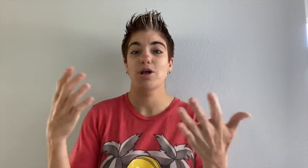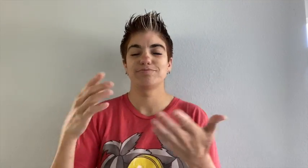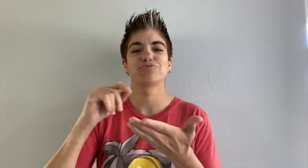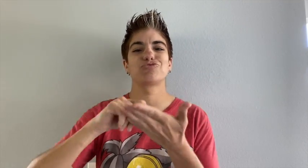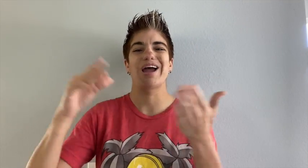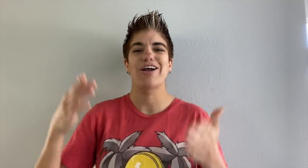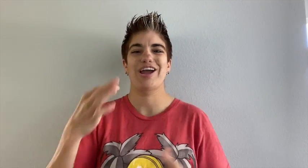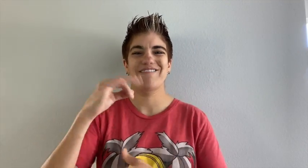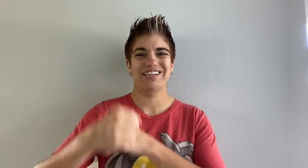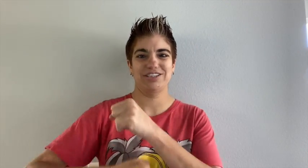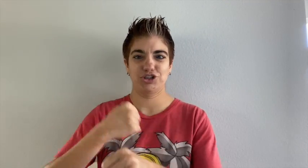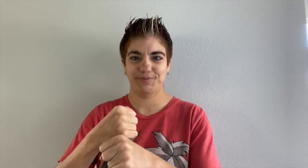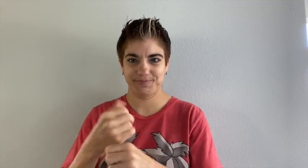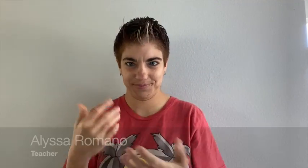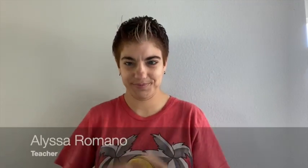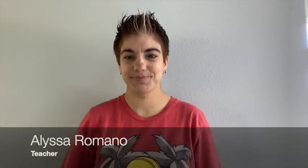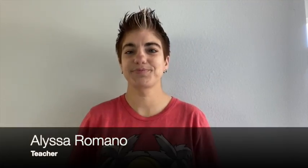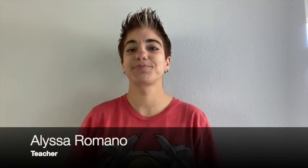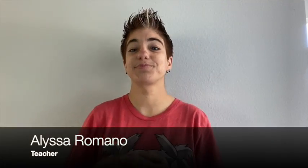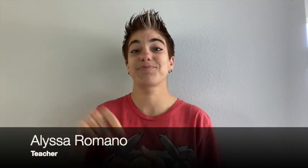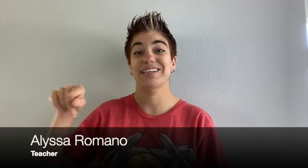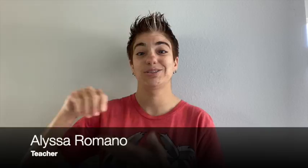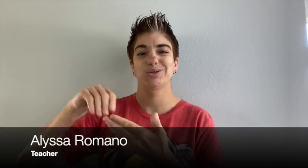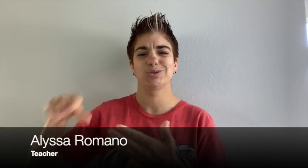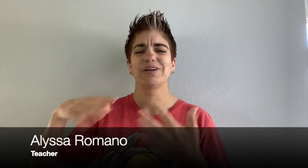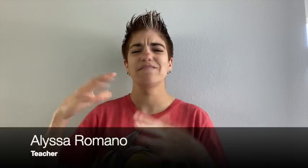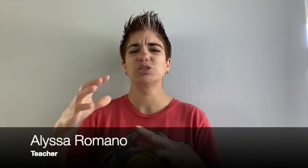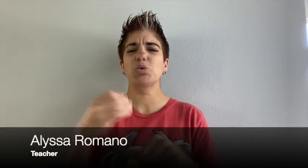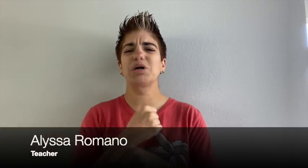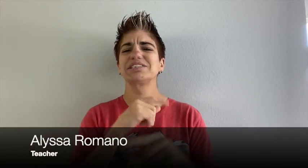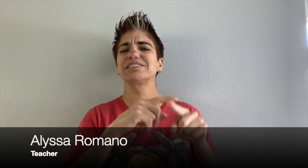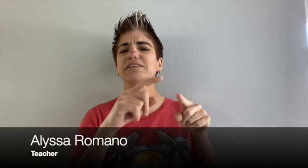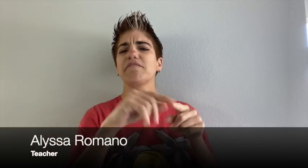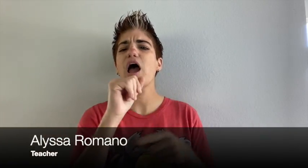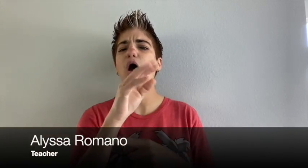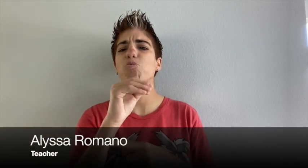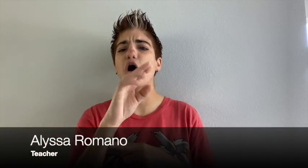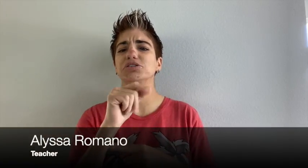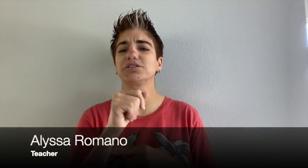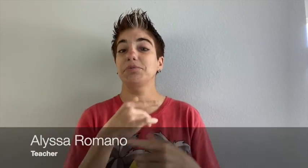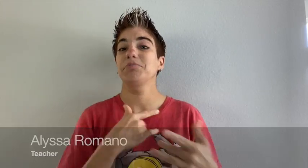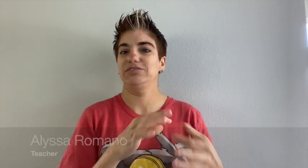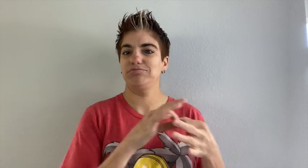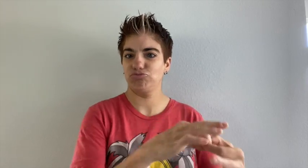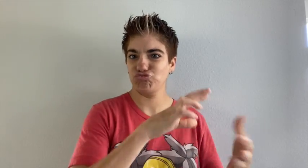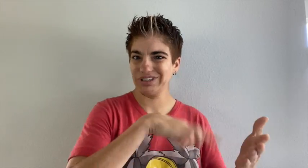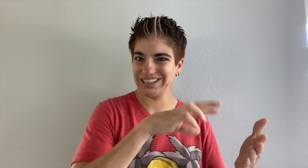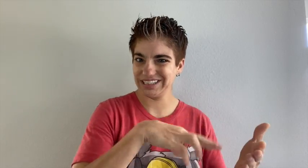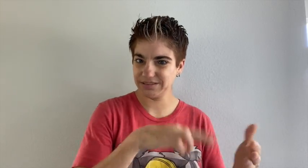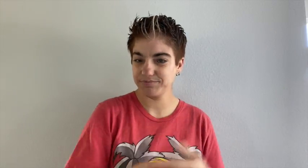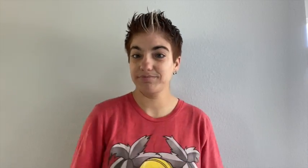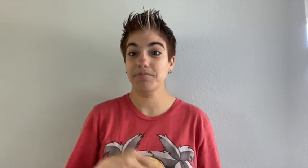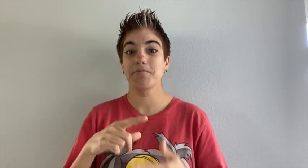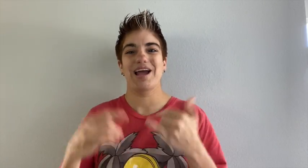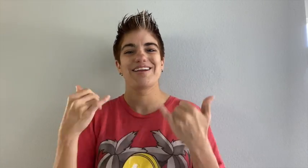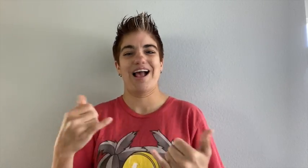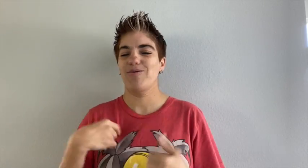This award goes to our writer of the year. This student has won various awards, more particularly pertaining to their